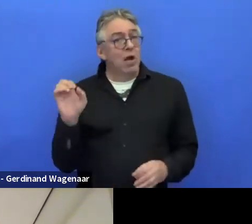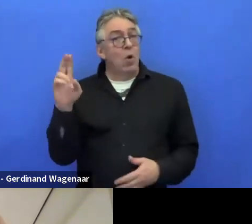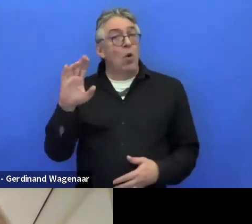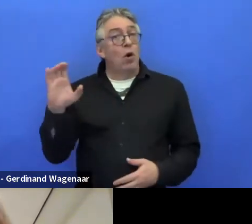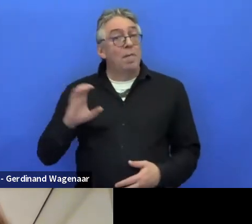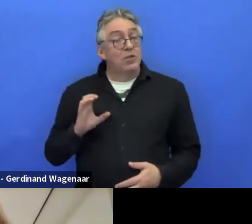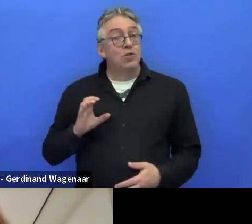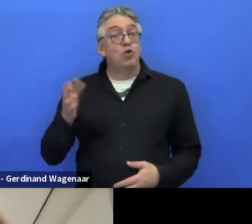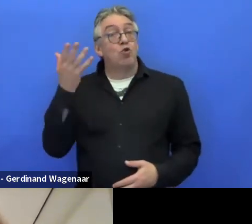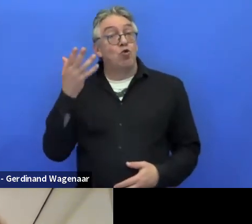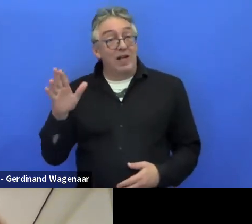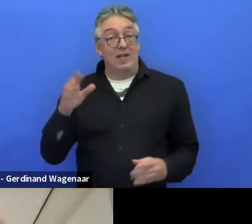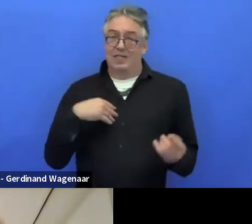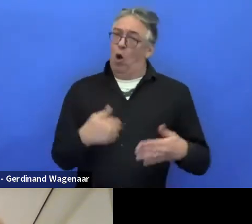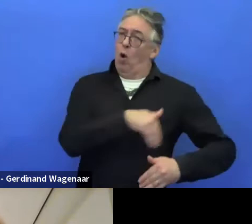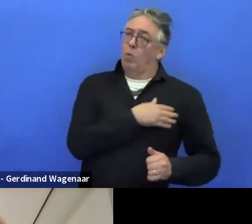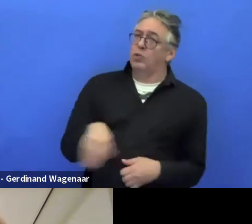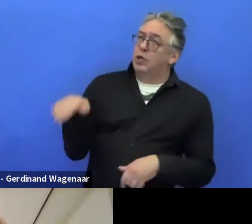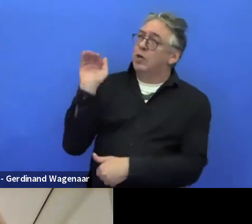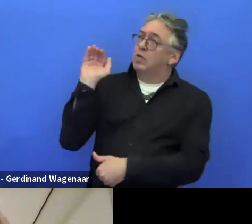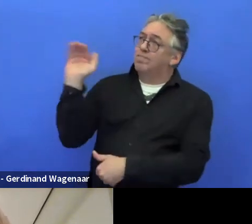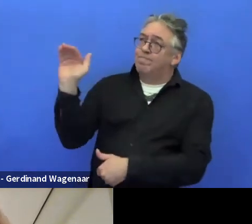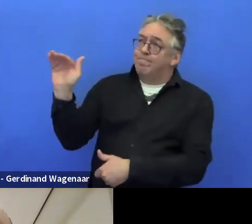No further inquiries are justified at this stage.